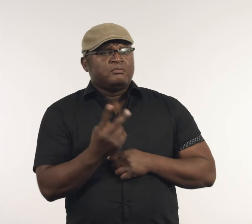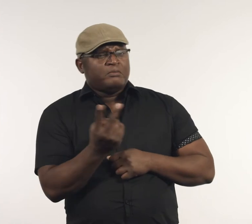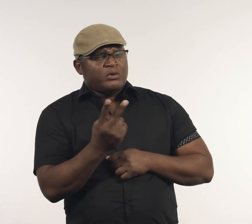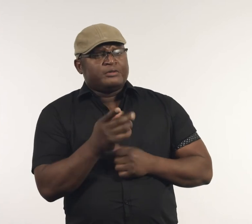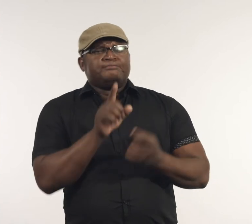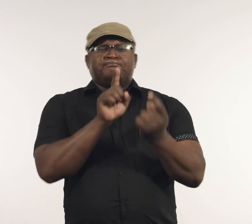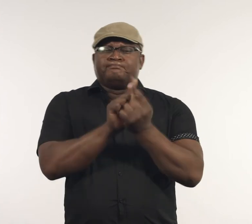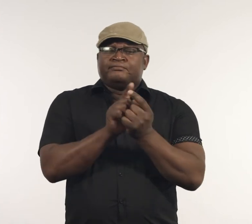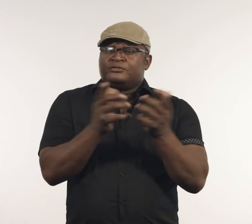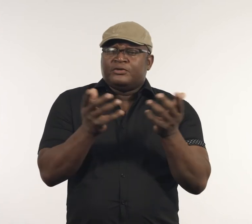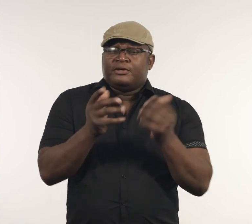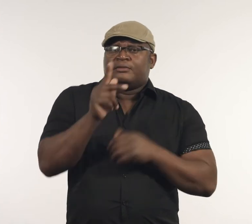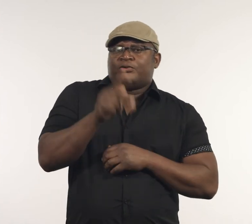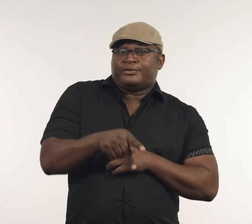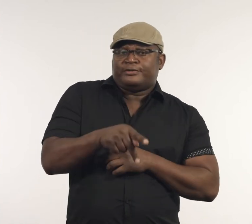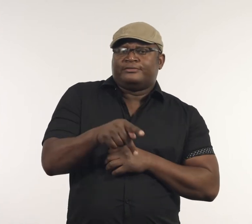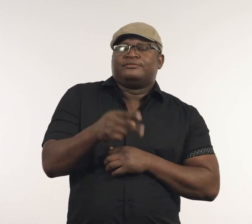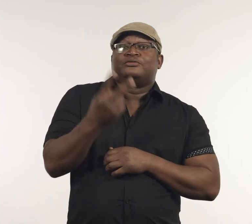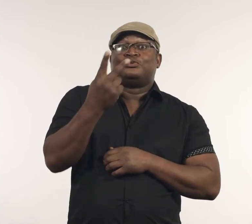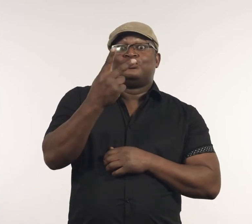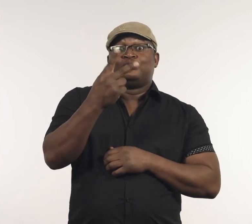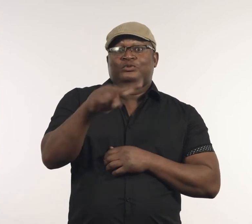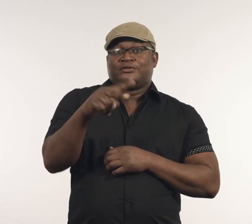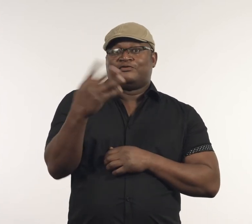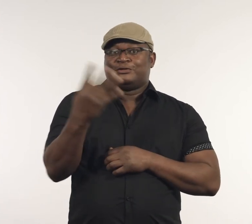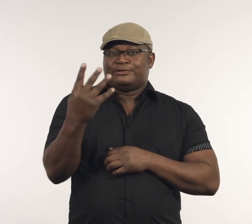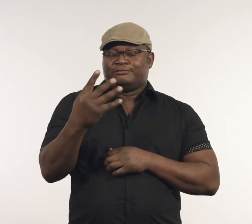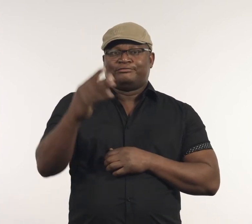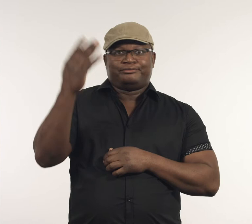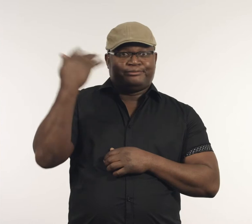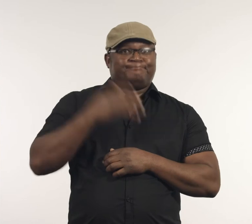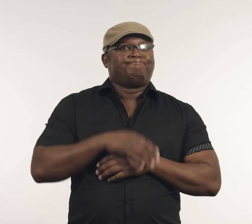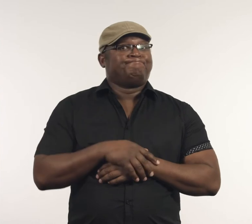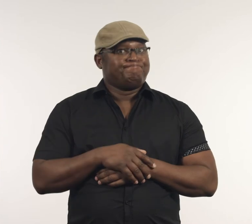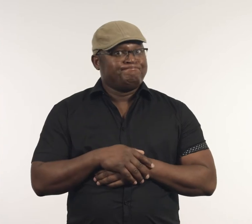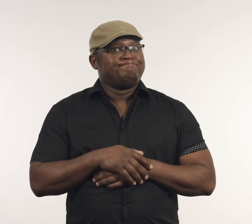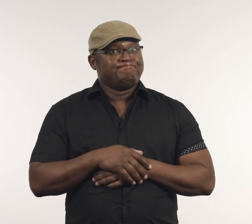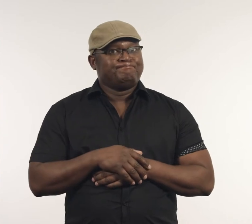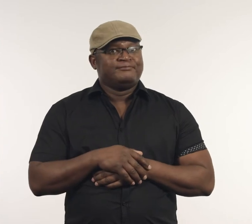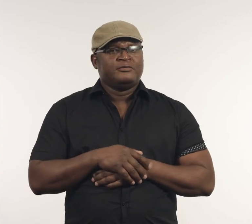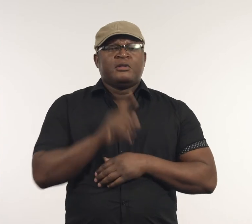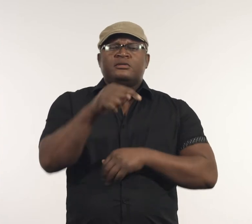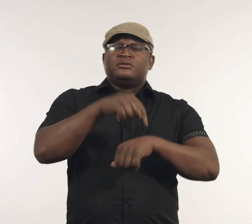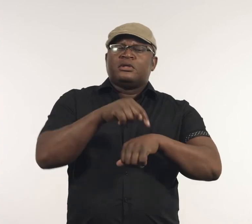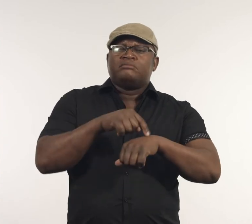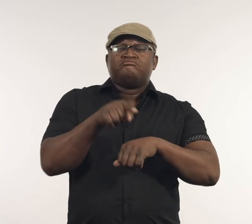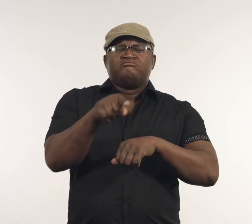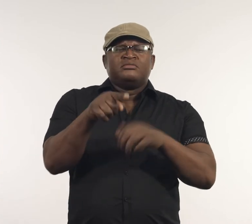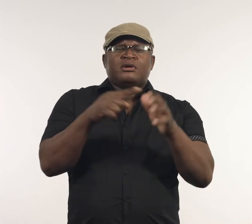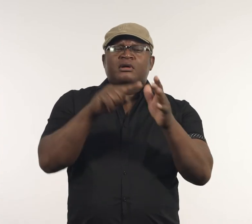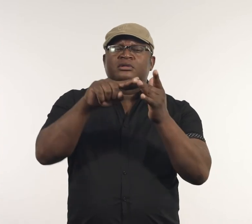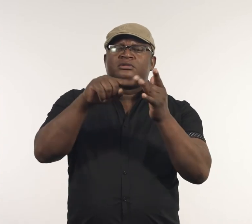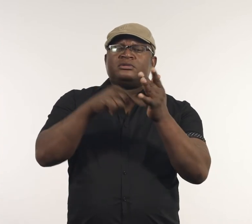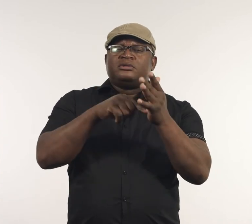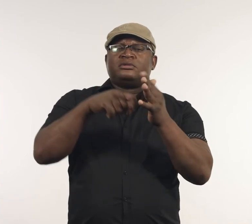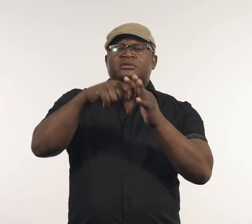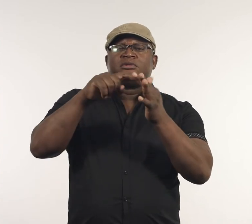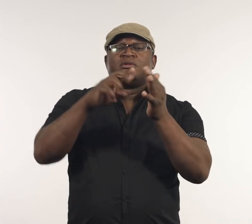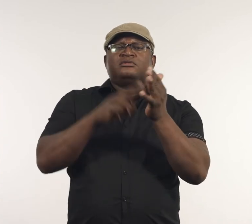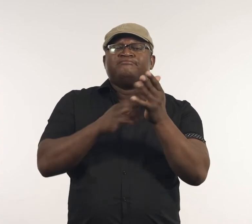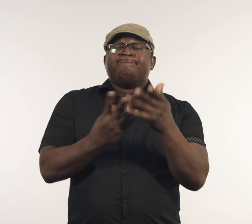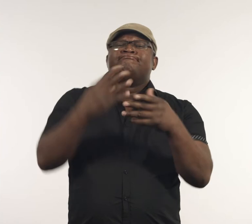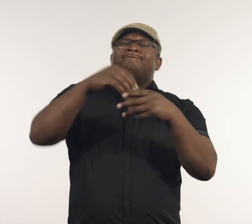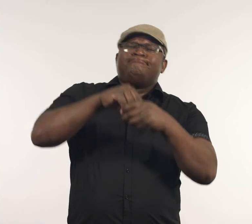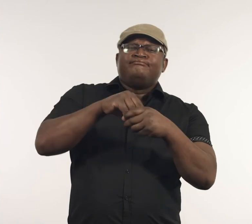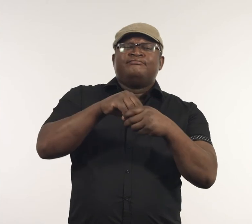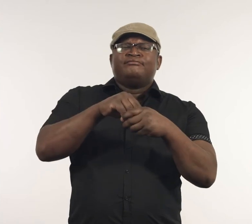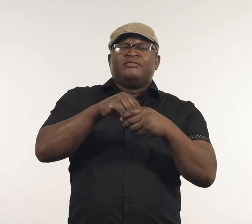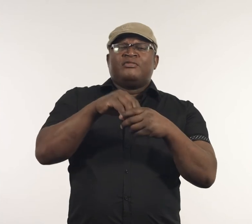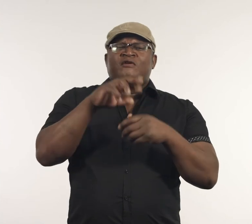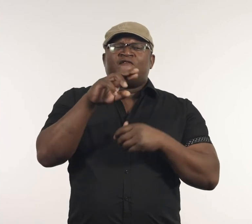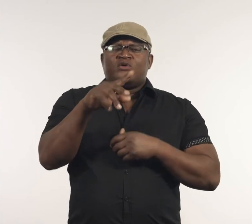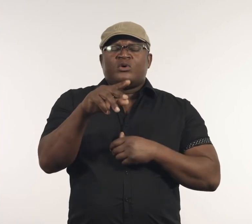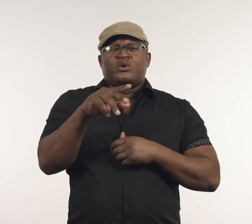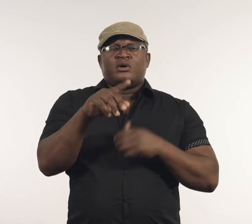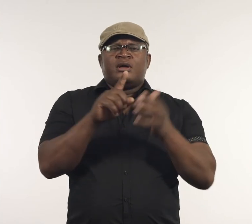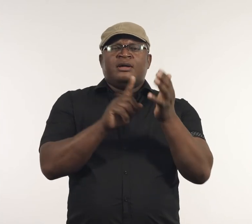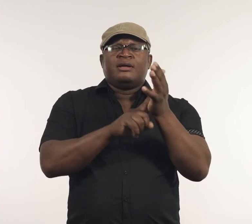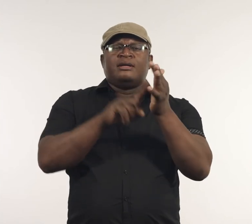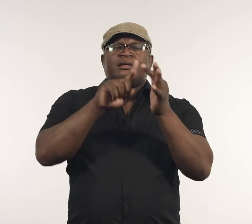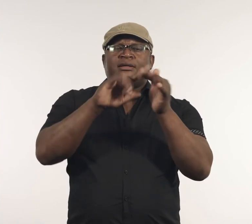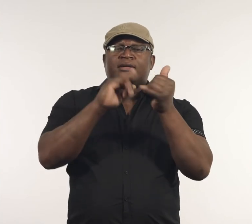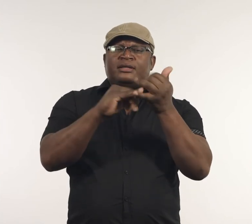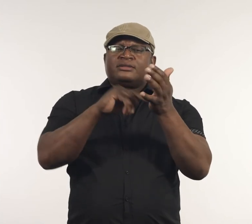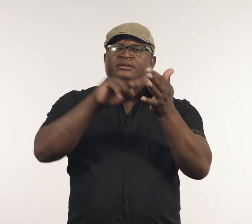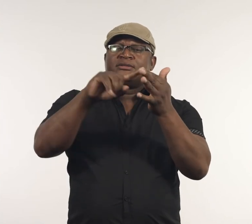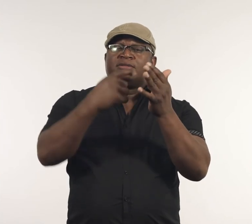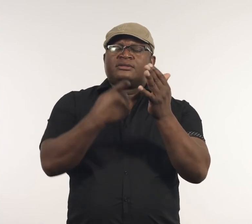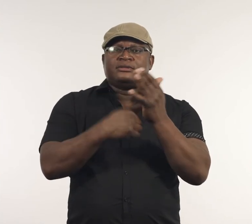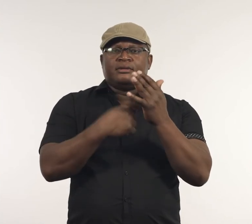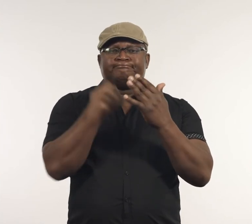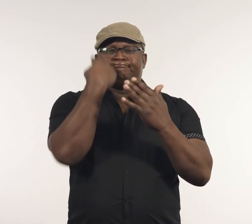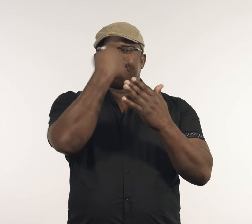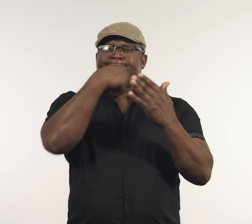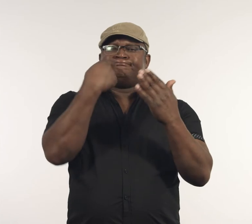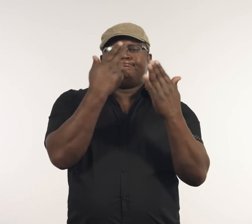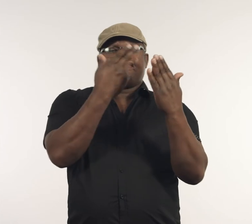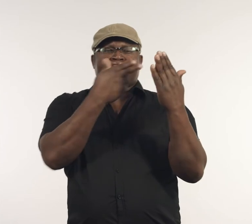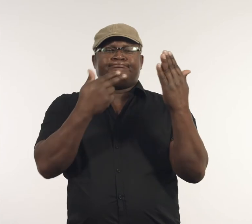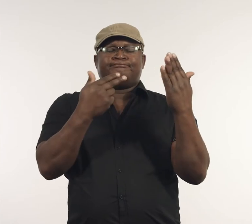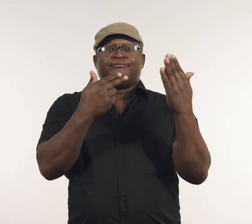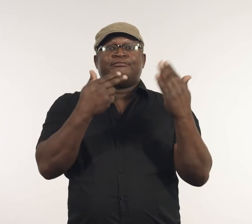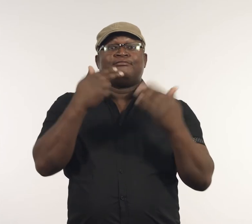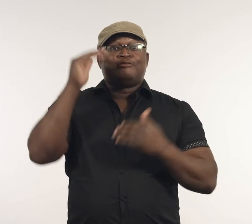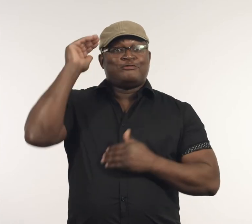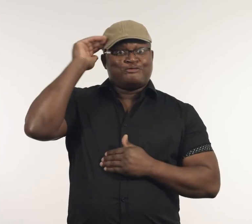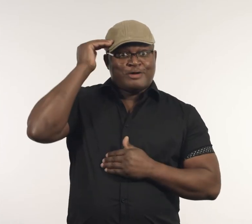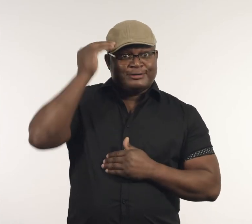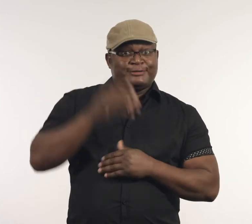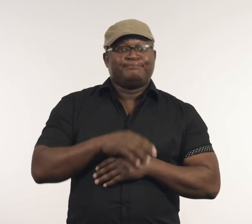The two artists met in Perth in 2014, when Aitken was a finalist in The Lester Prize for portraiture.